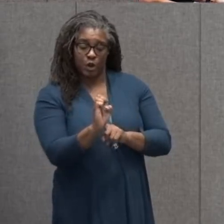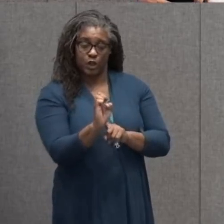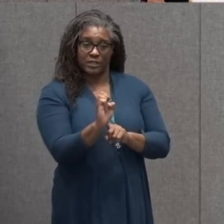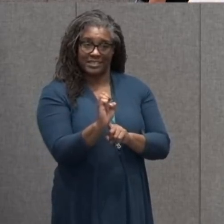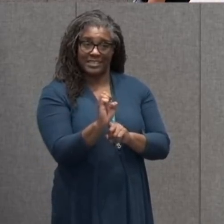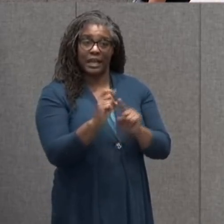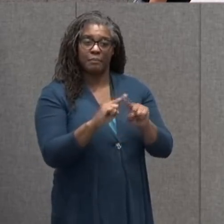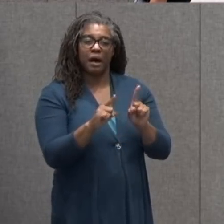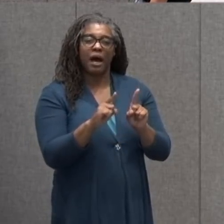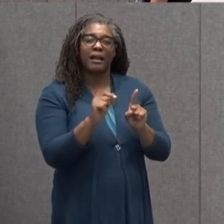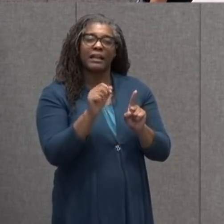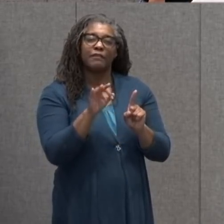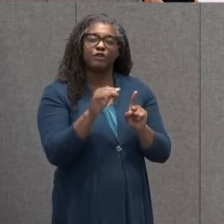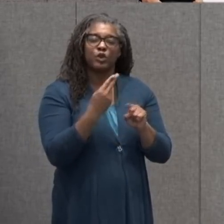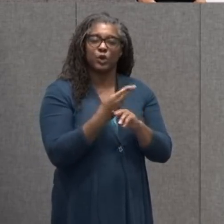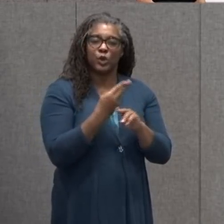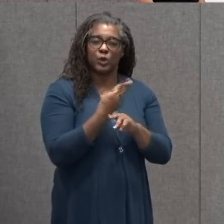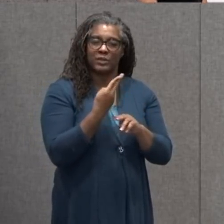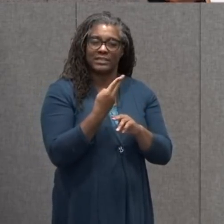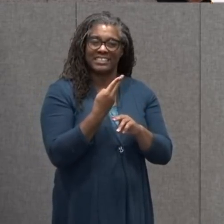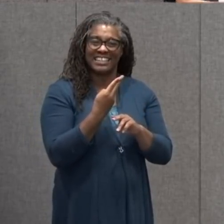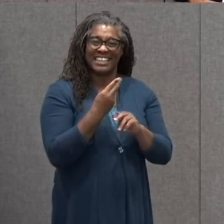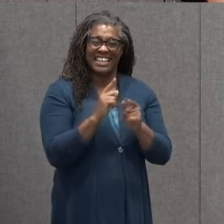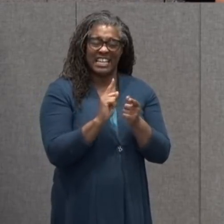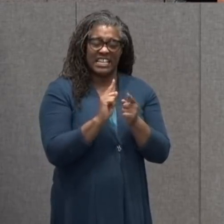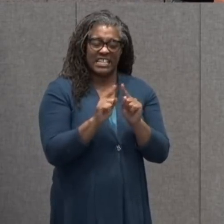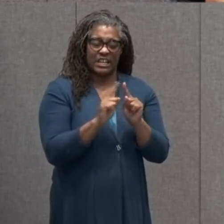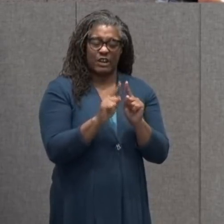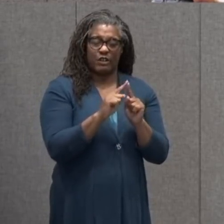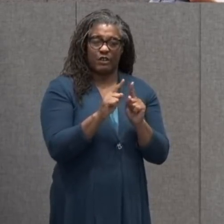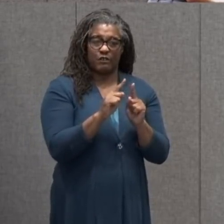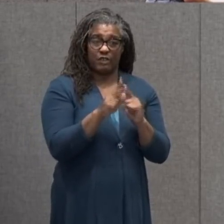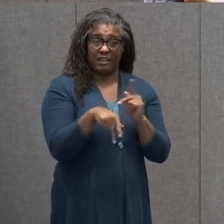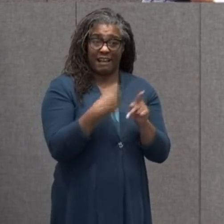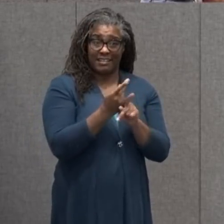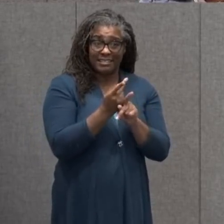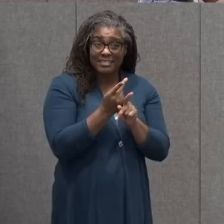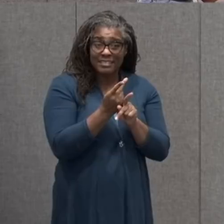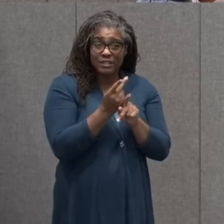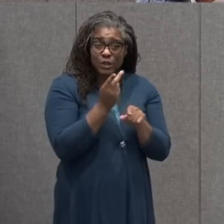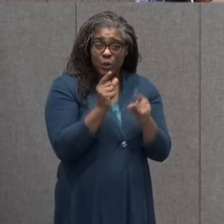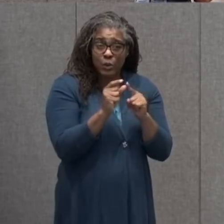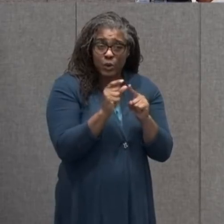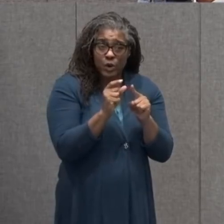Awesome, you did great. Cool. Seven points, we're on a roll. Seven points, yeah, I'm rackin' 'em up here, great.